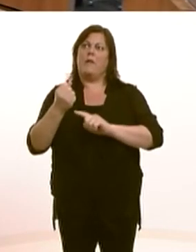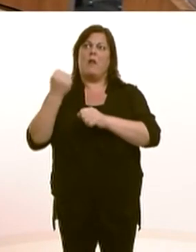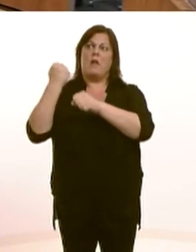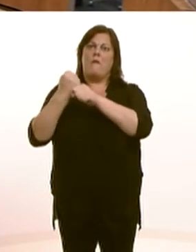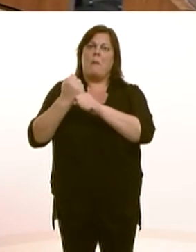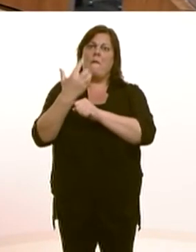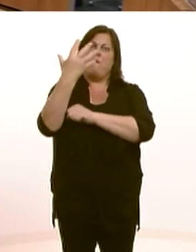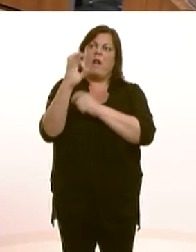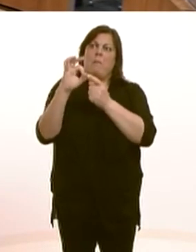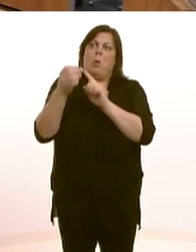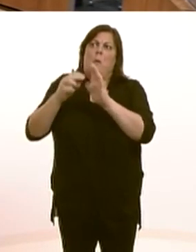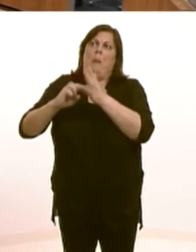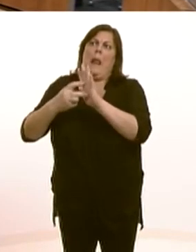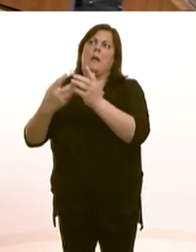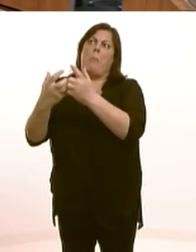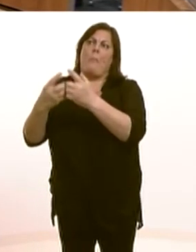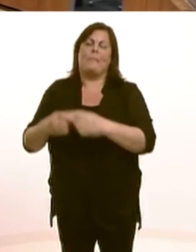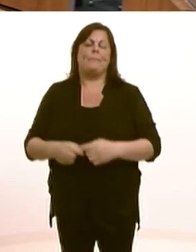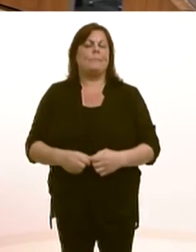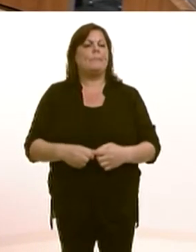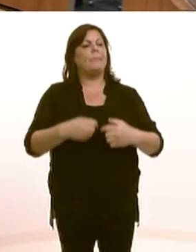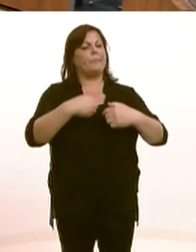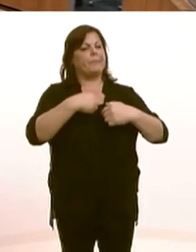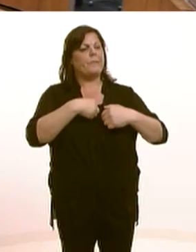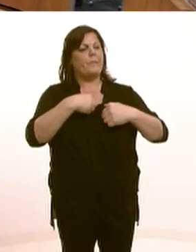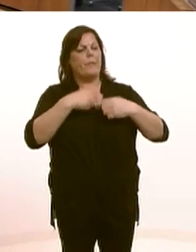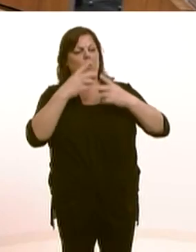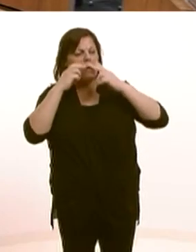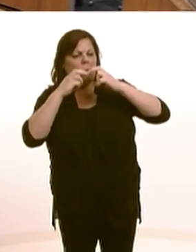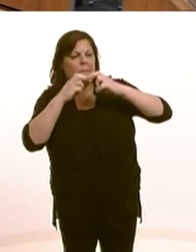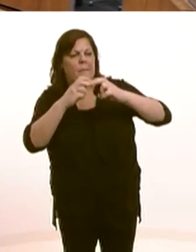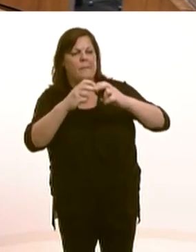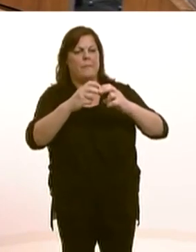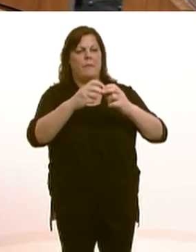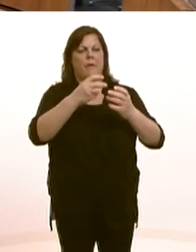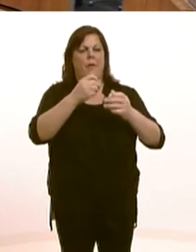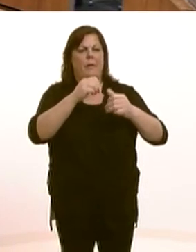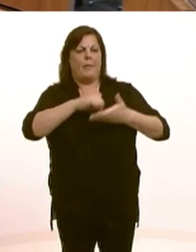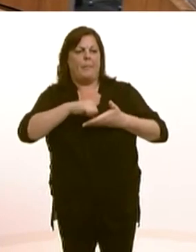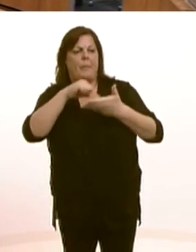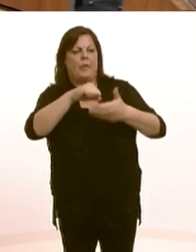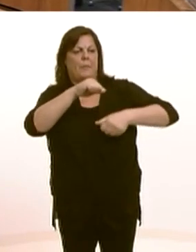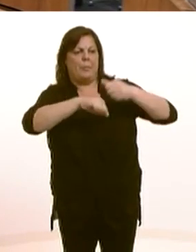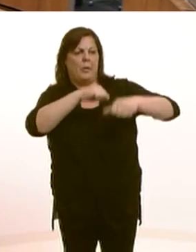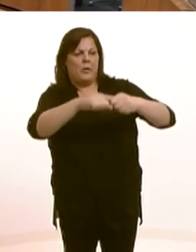Carwyn Jones: We are considering, as part of the budget process, whatís appropriate in terms of the bus services support grant.